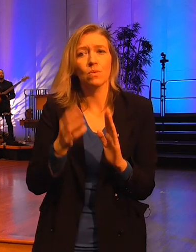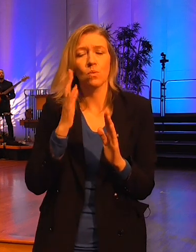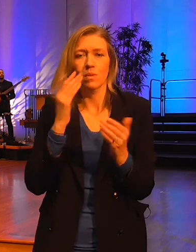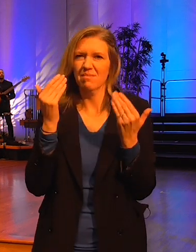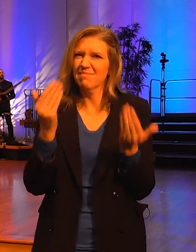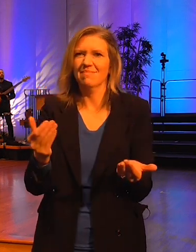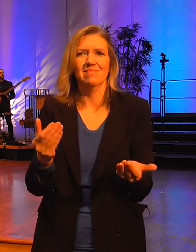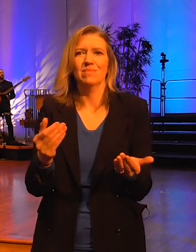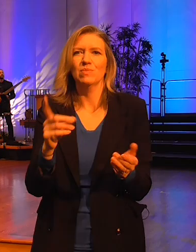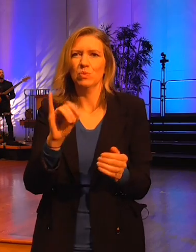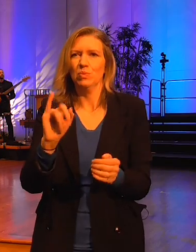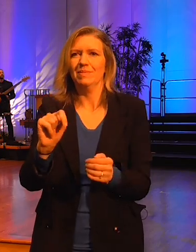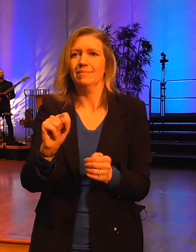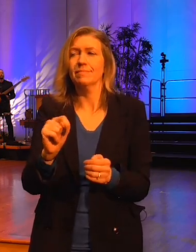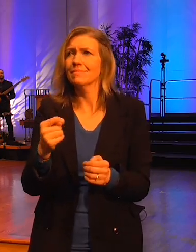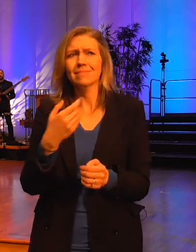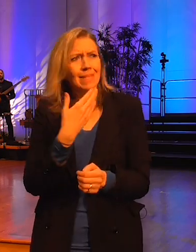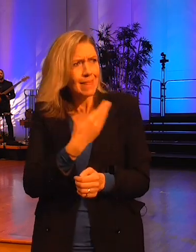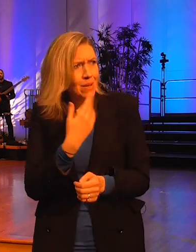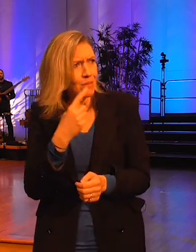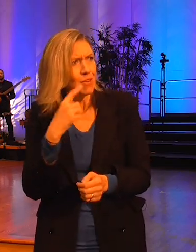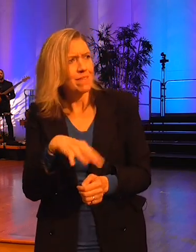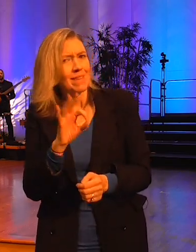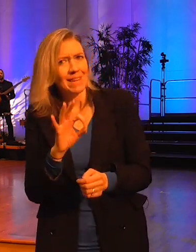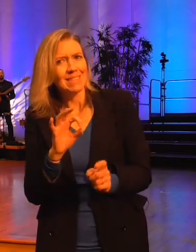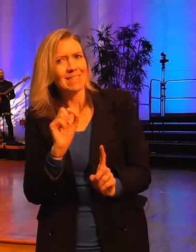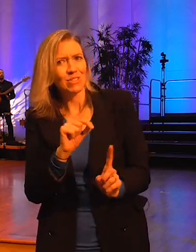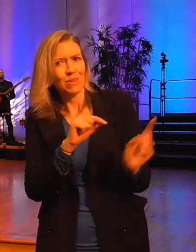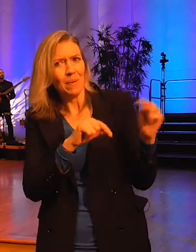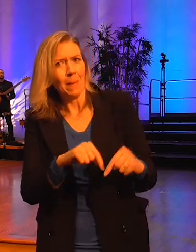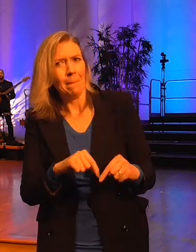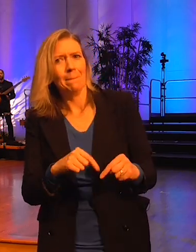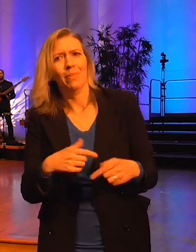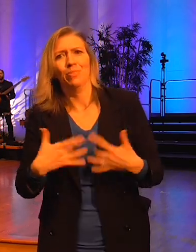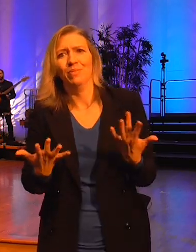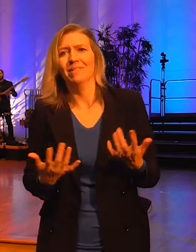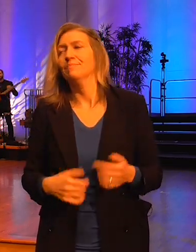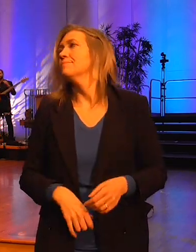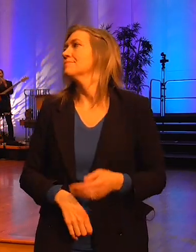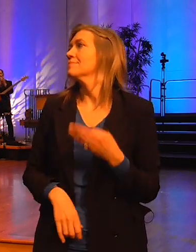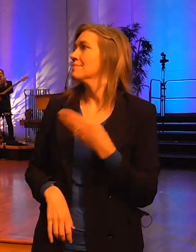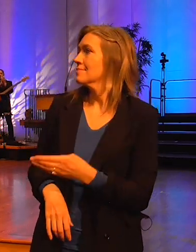you k for landing her for us what a great thrill and uh Dr Michelle from our travel Ministry travel